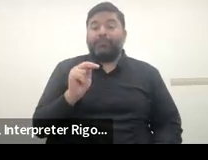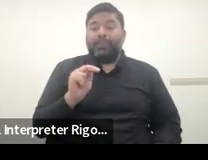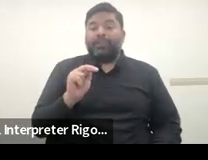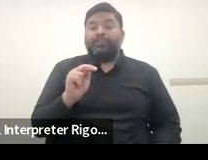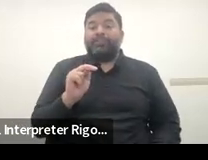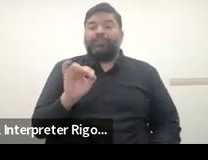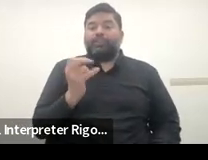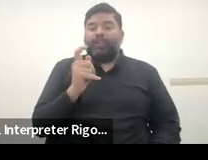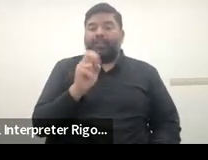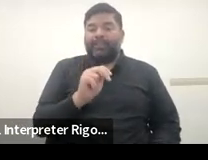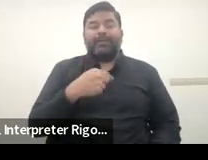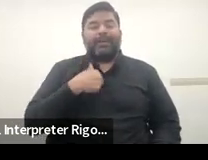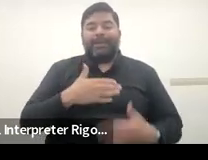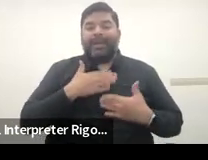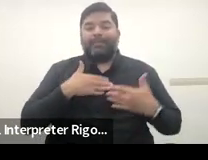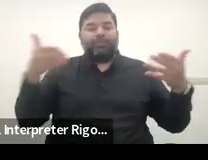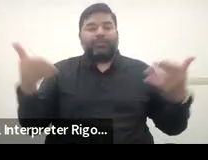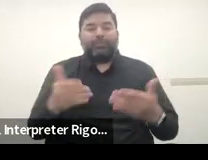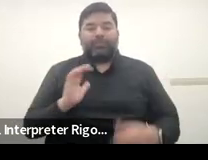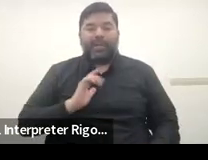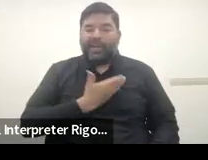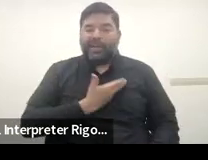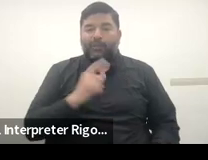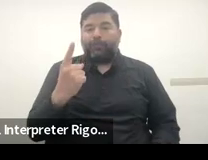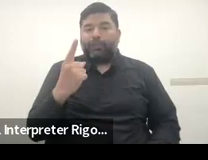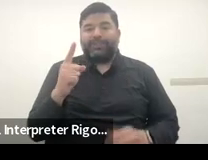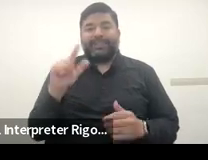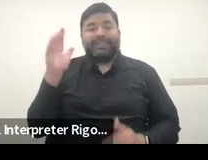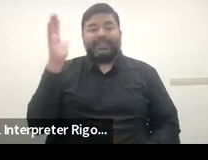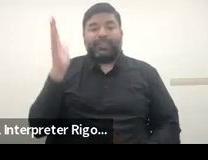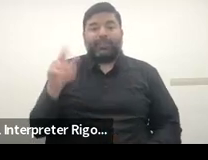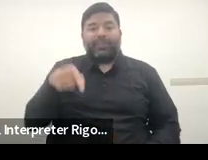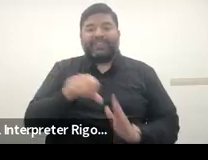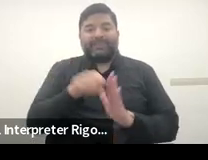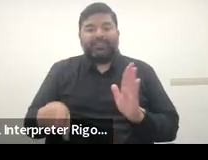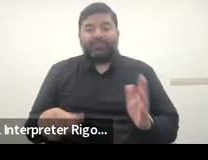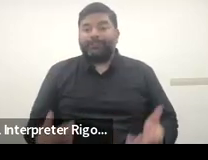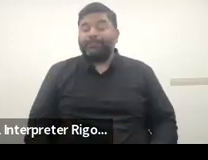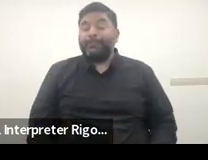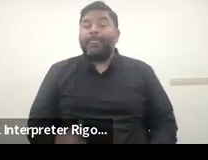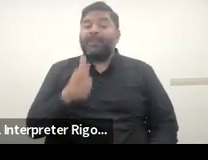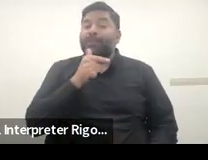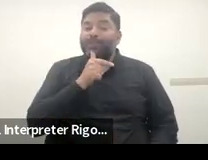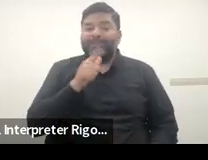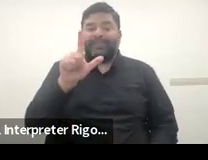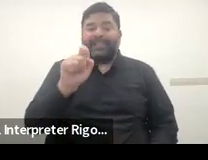happy to introduce our first Speaker of the semester who is Lee Kezar Lee Kezar is a